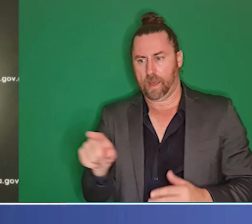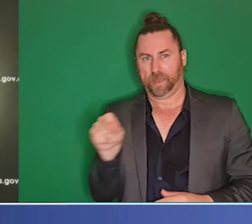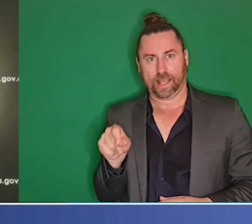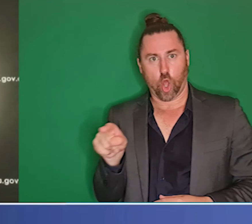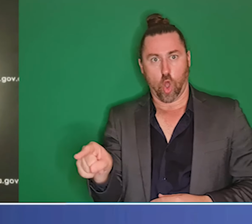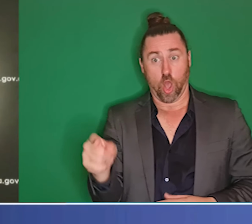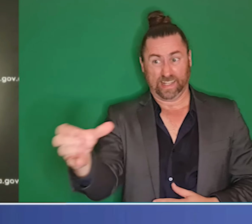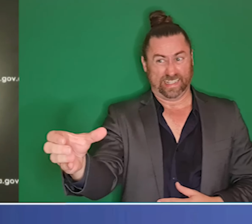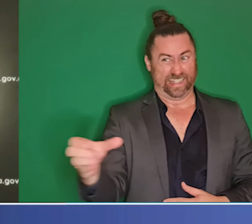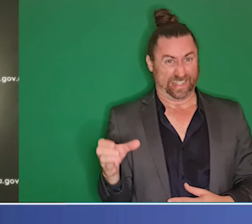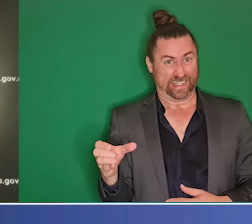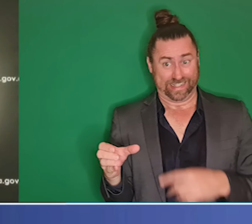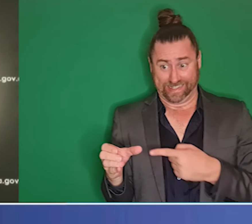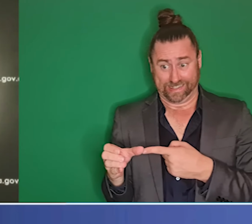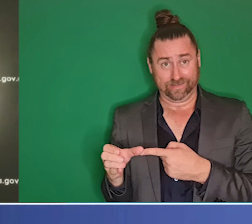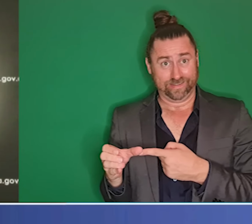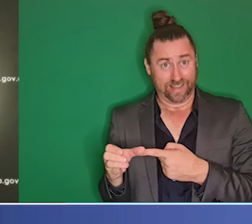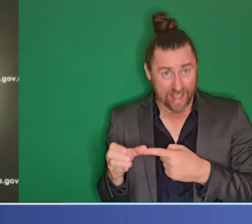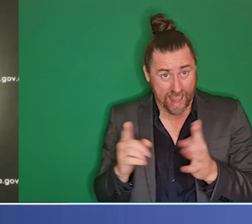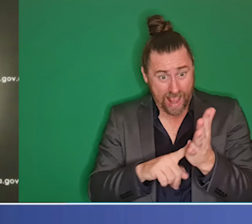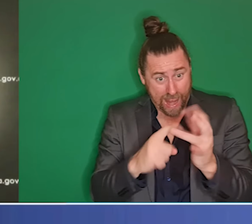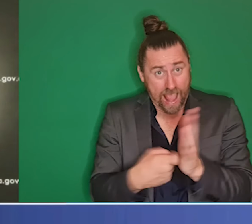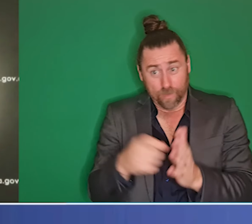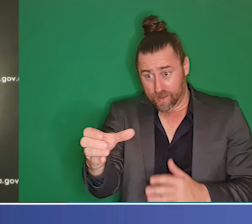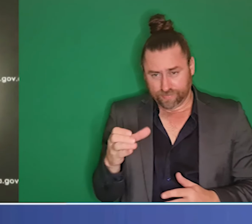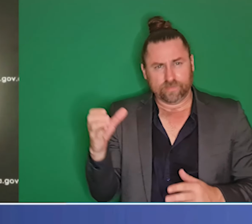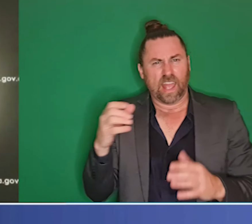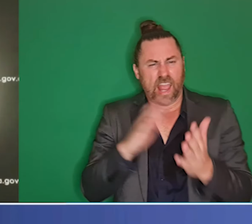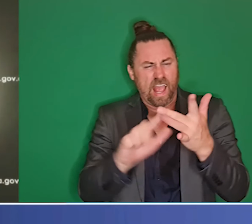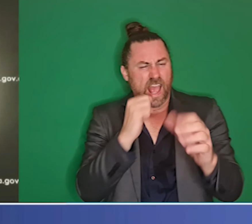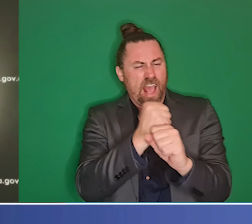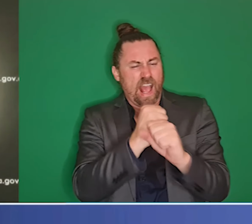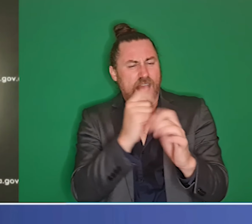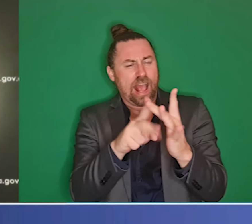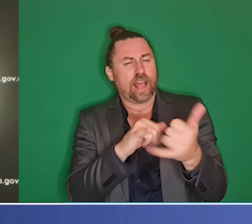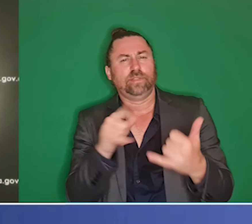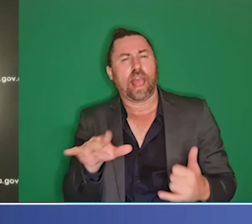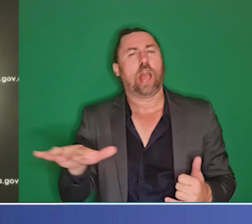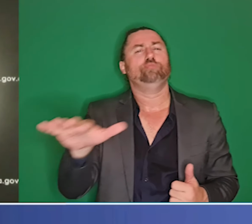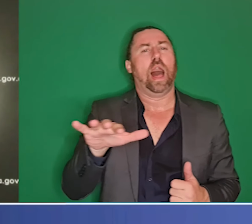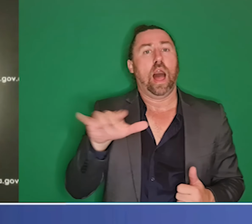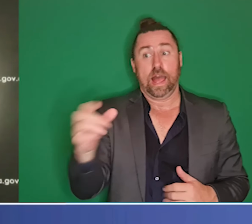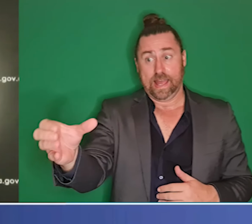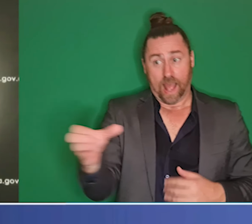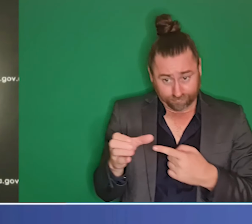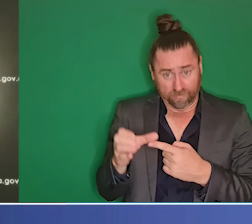to represent that party in the seat of Higgins, and so across the board, I disagree,